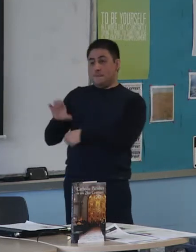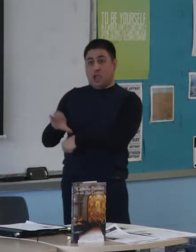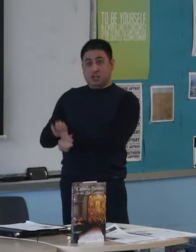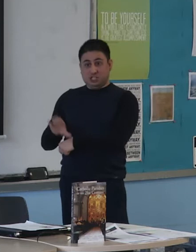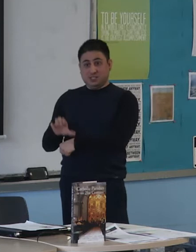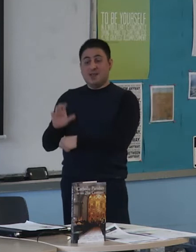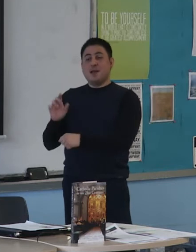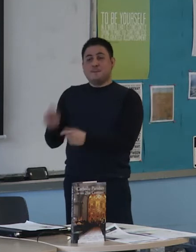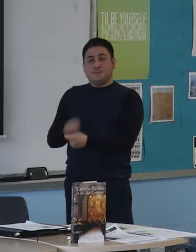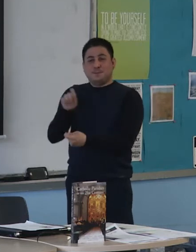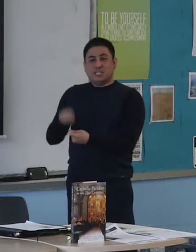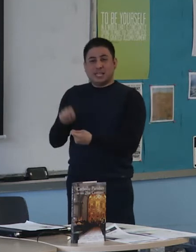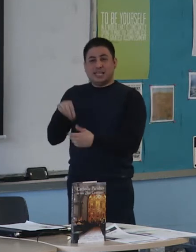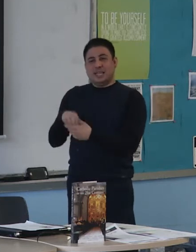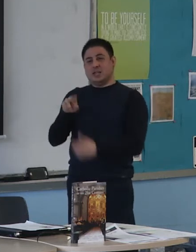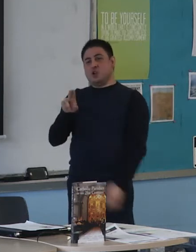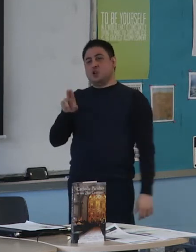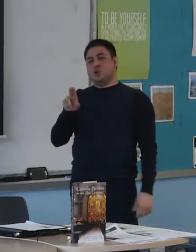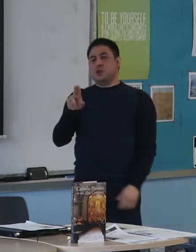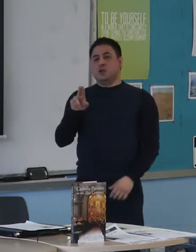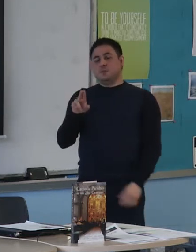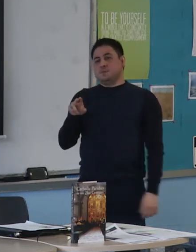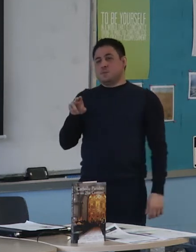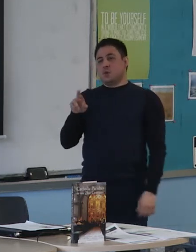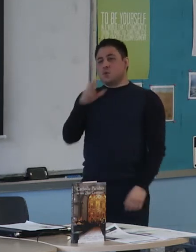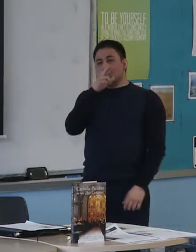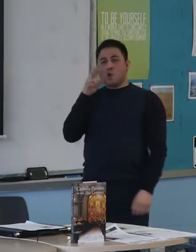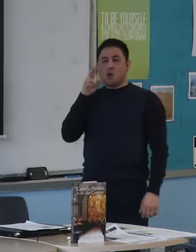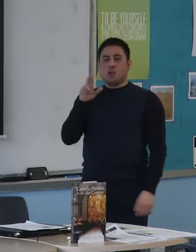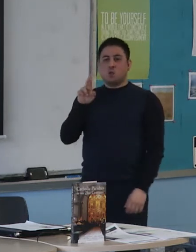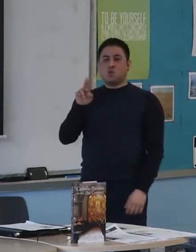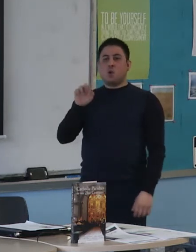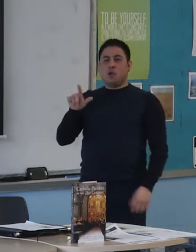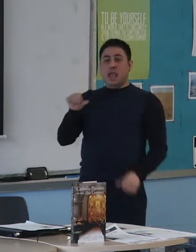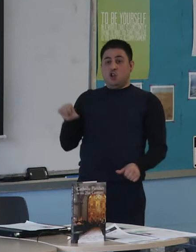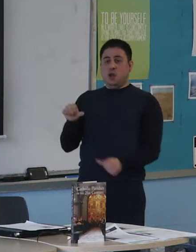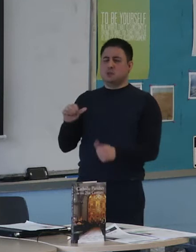particularly in urban areas and some rural areas, where it be a small parish